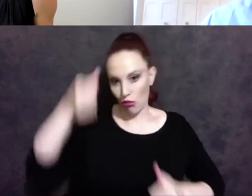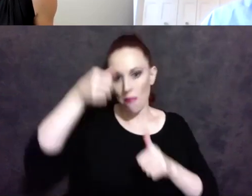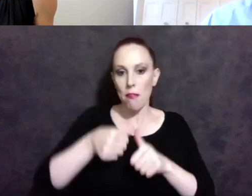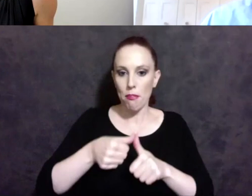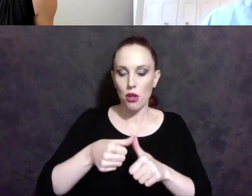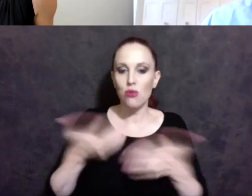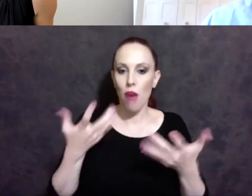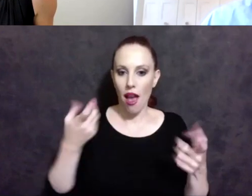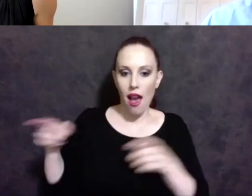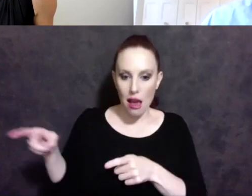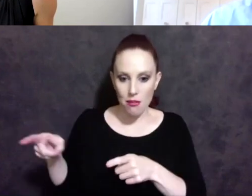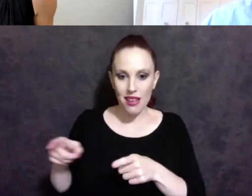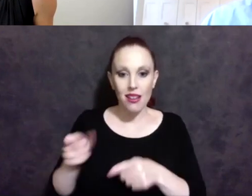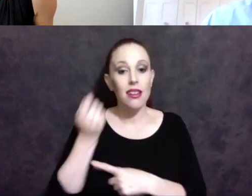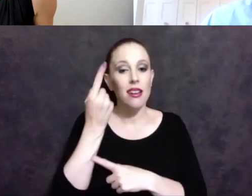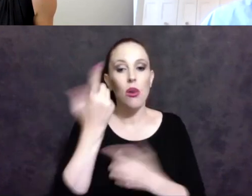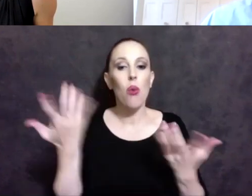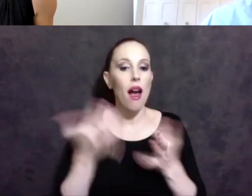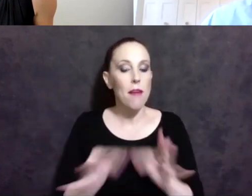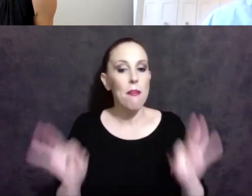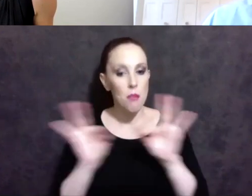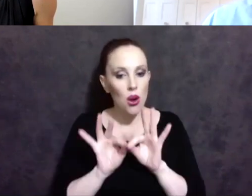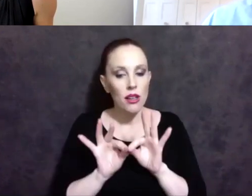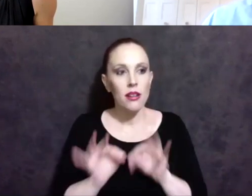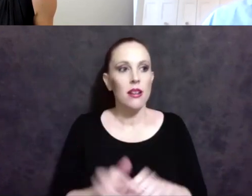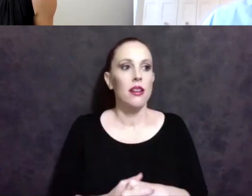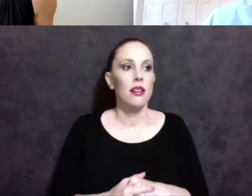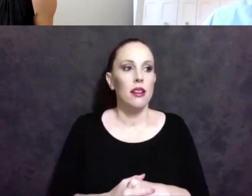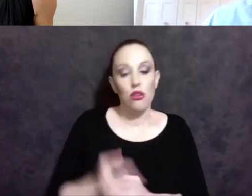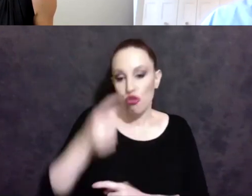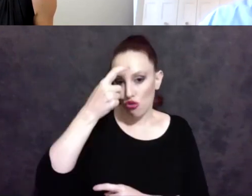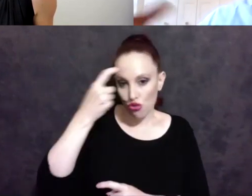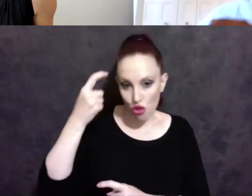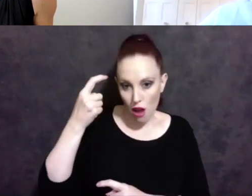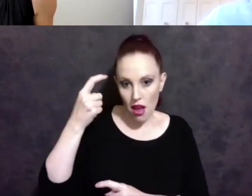The thing that's important there is that, you know, trauma, and I will talk about intergeneration